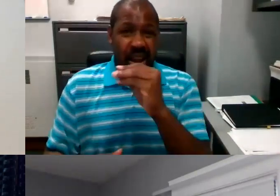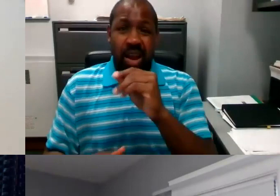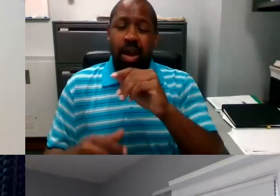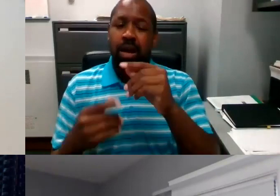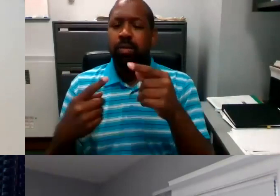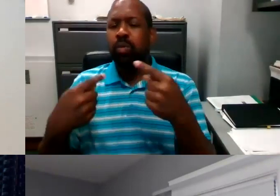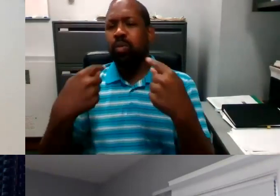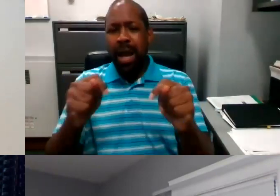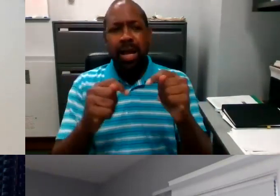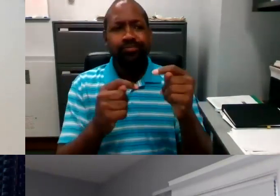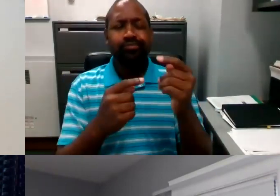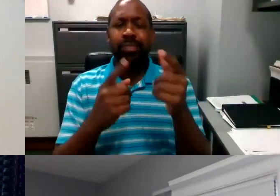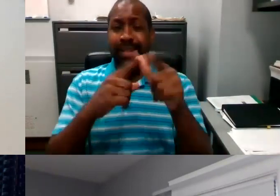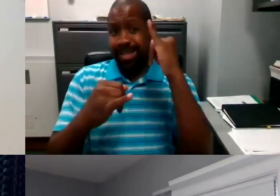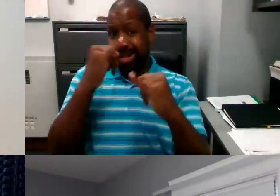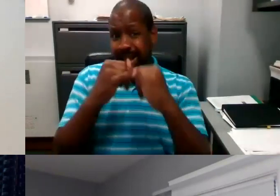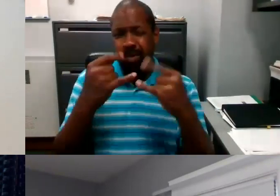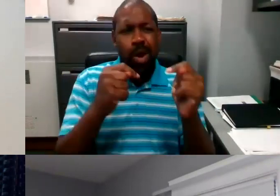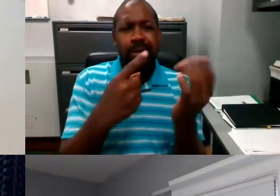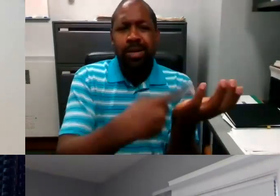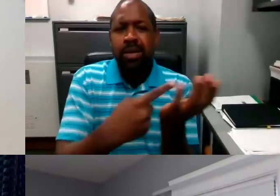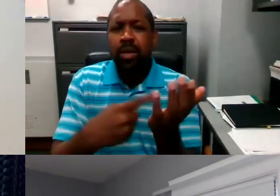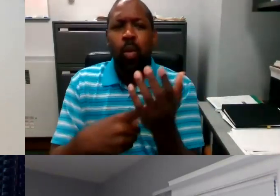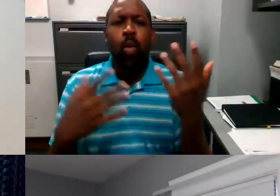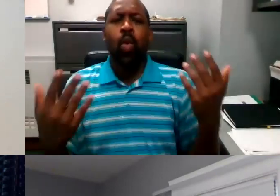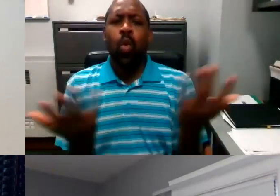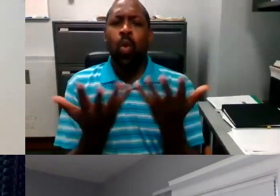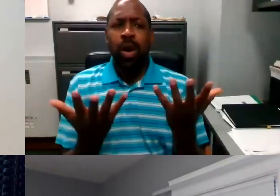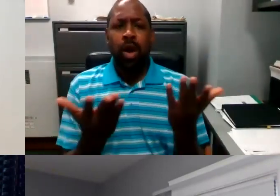THAT WAS NO REAL ACCESS TO THE REFERRAL SERVICE.